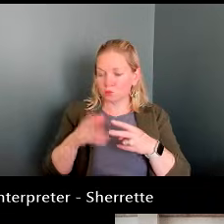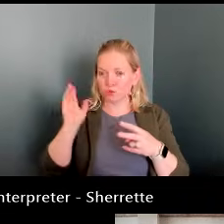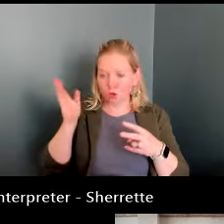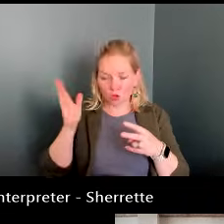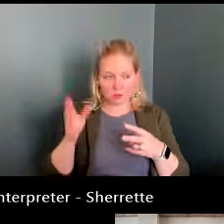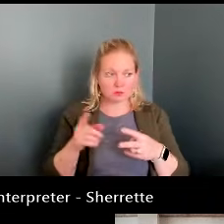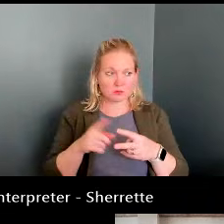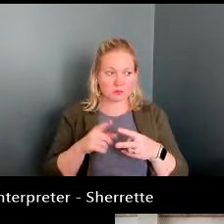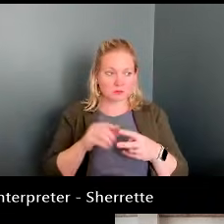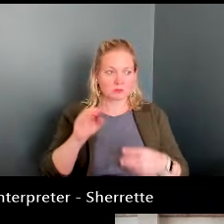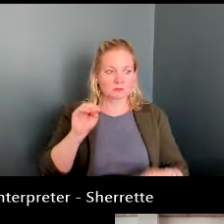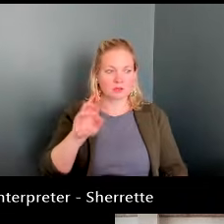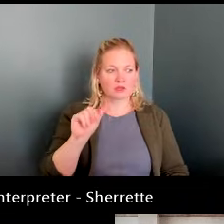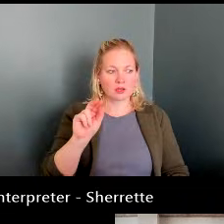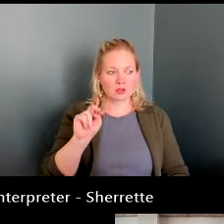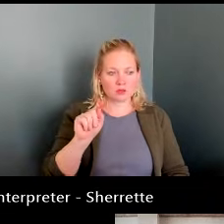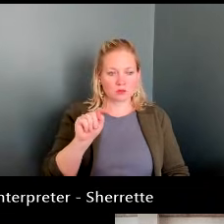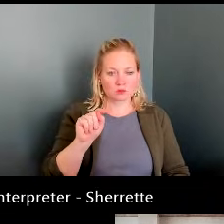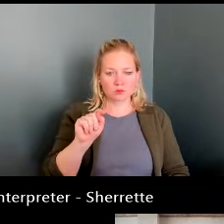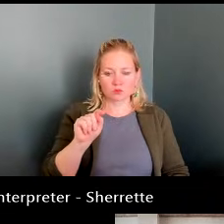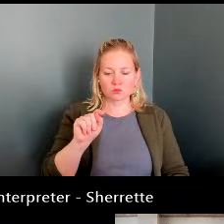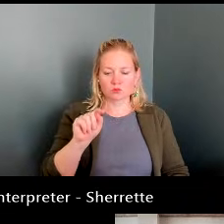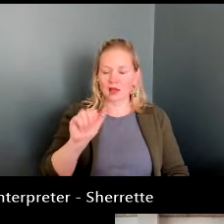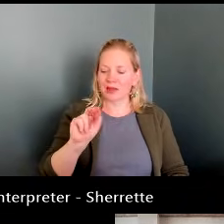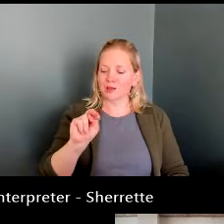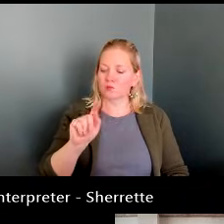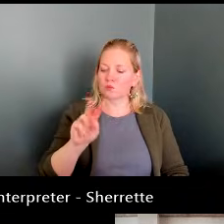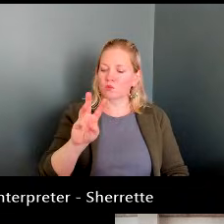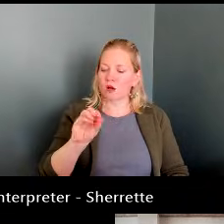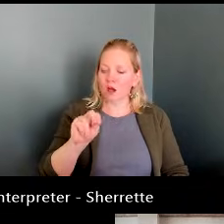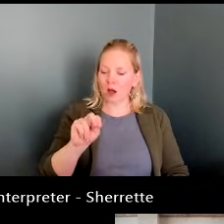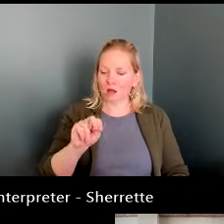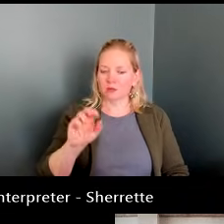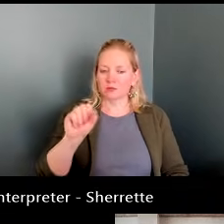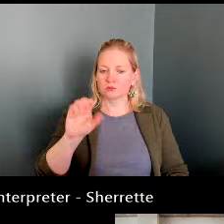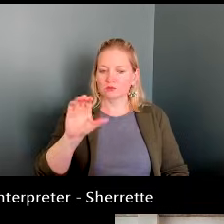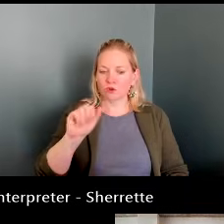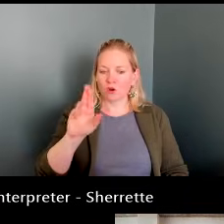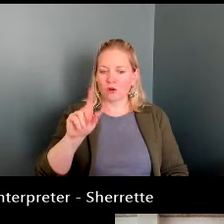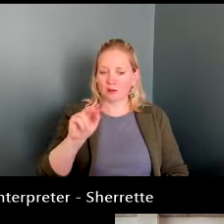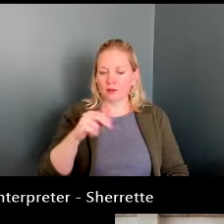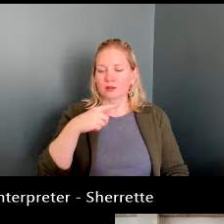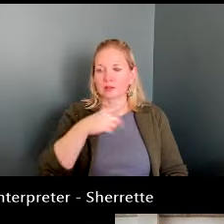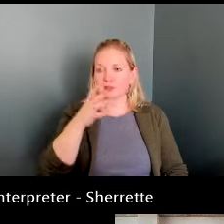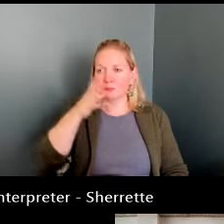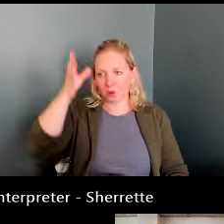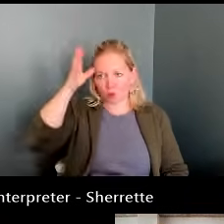Mr. Antuan Sartin, who is a parent and caregiver, to give a perspective on gene therapy. Followed by